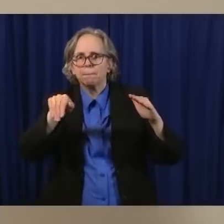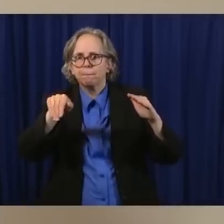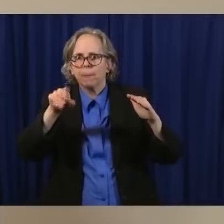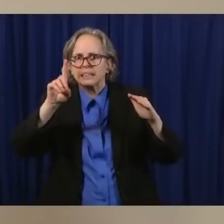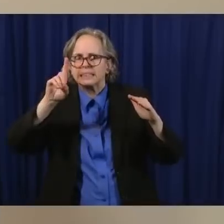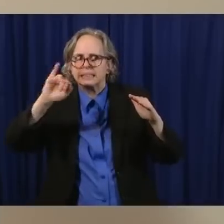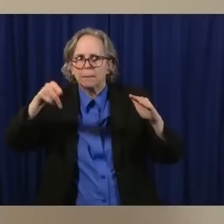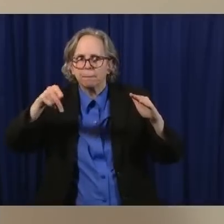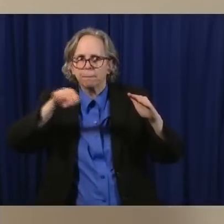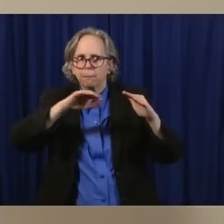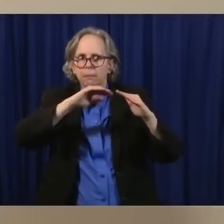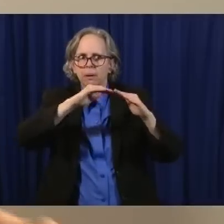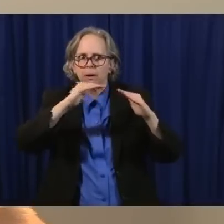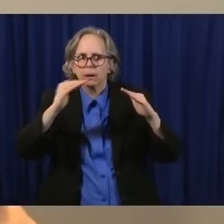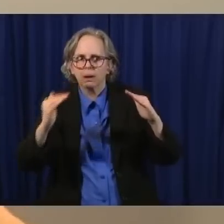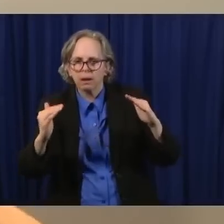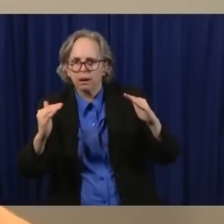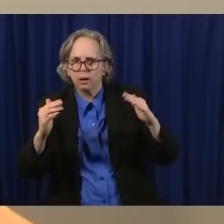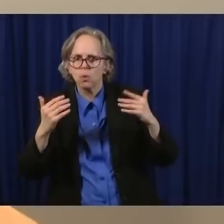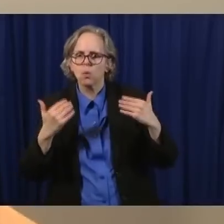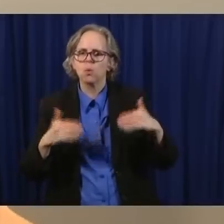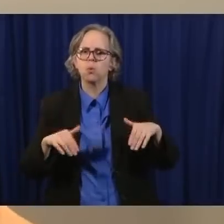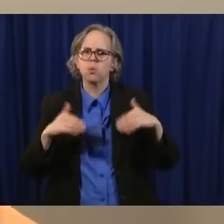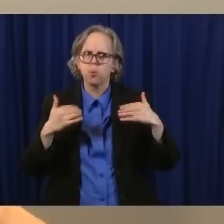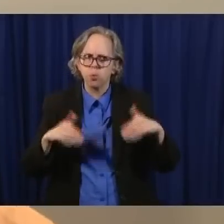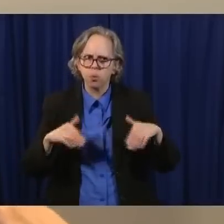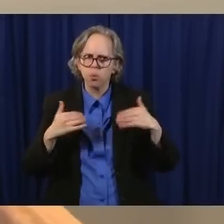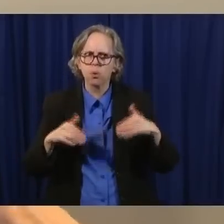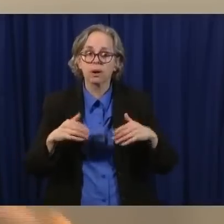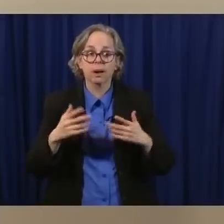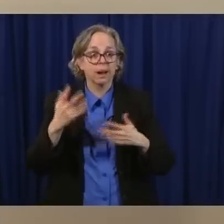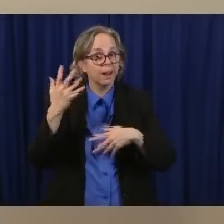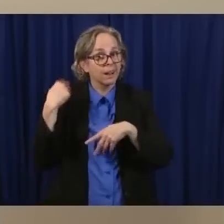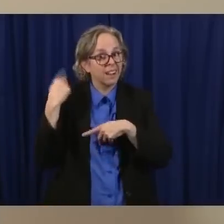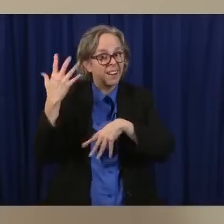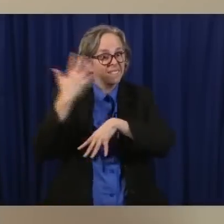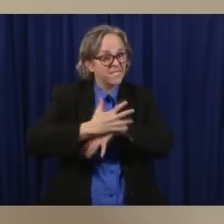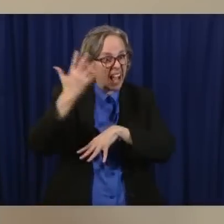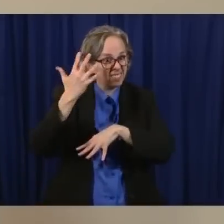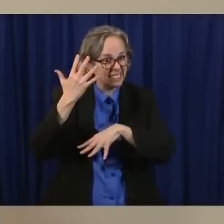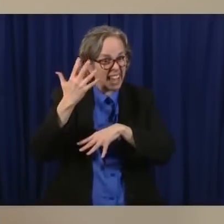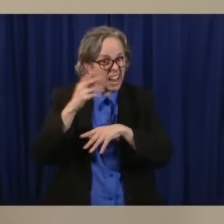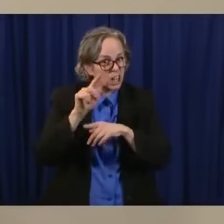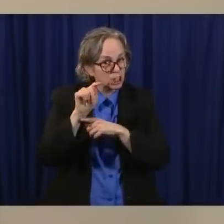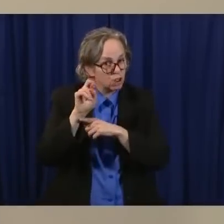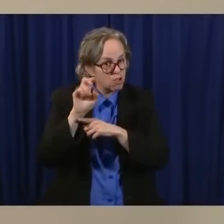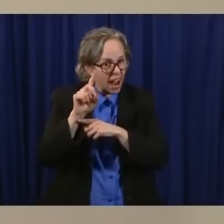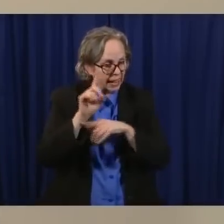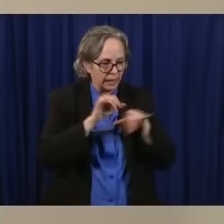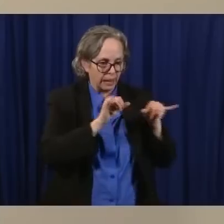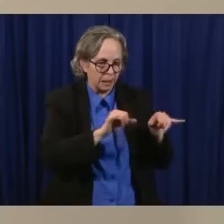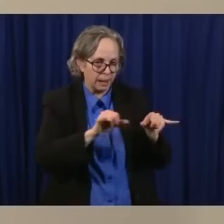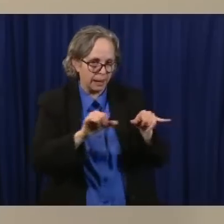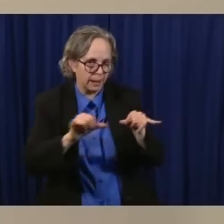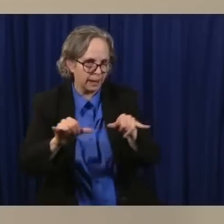NEXT SLIDE. SIMILARLY, OUR TRENDS ARE CONTINUING, BUT WE DID SEE IN THE LAST 24 HOURS, A DIP IN OUR CASES TWO 392. AGAIN, WE ARE FOLLOWING OUR